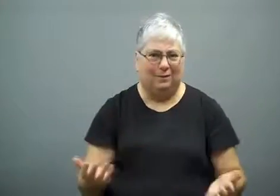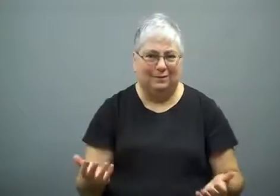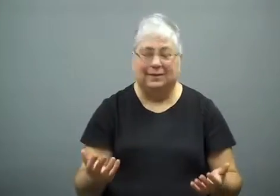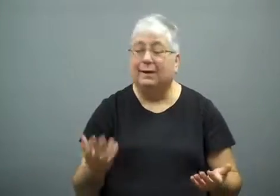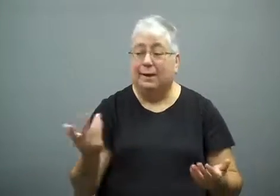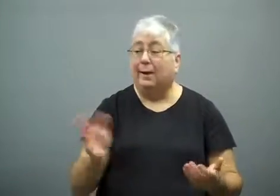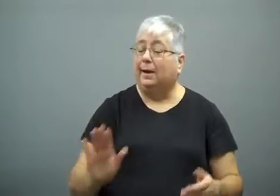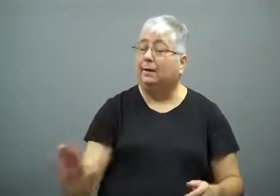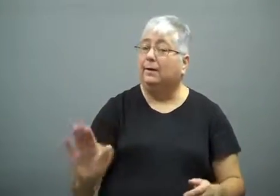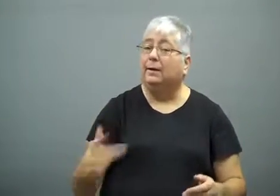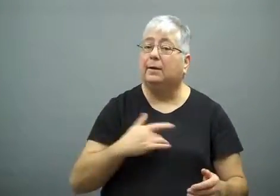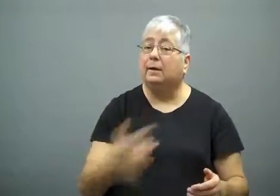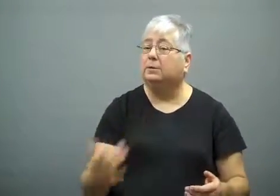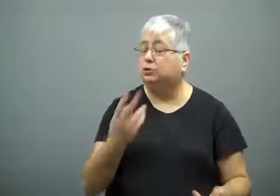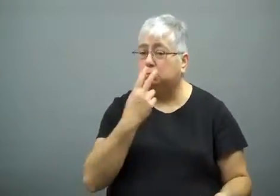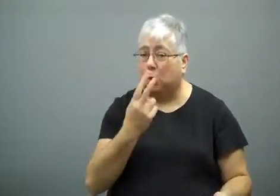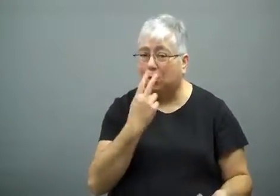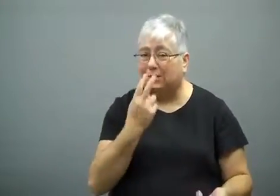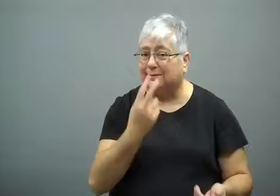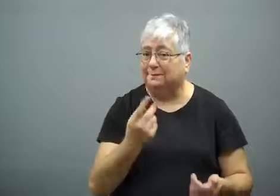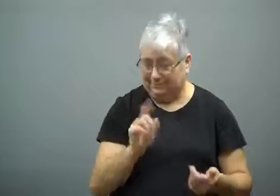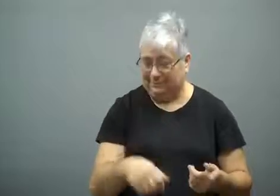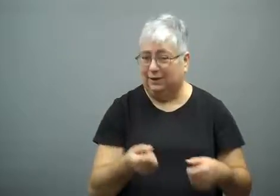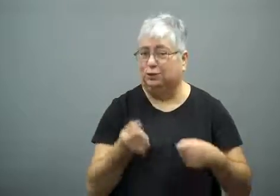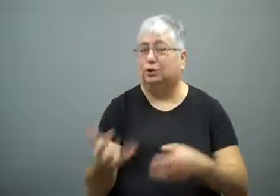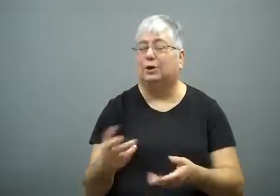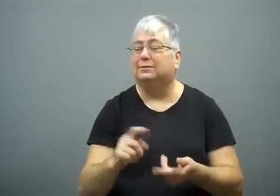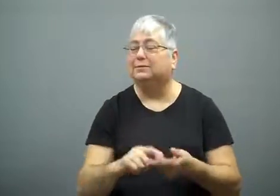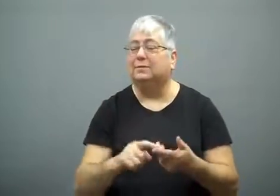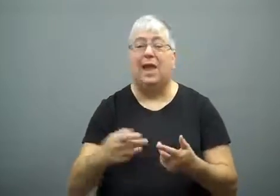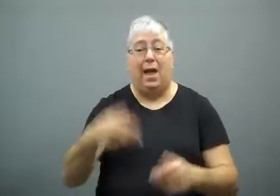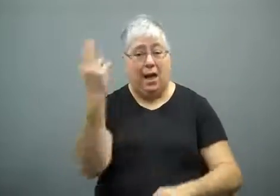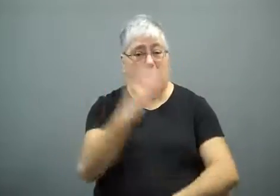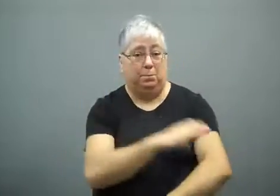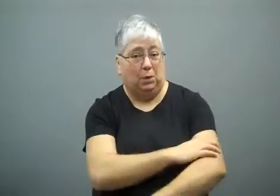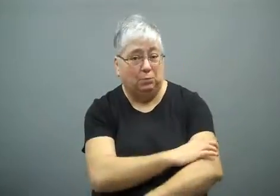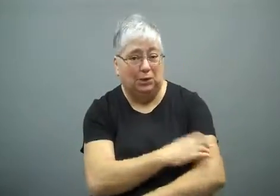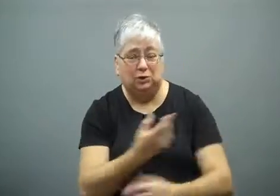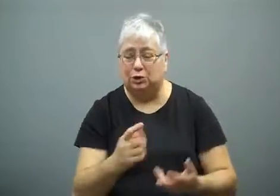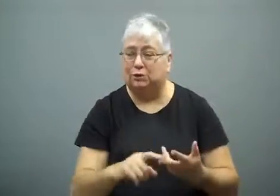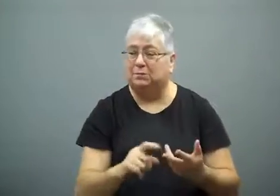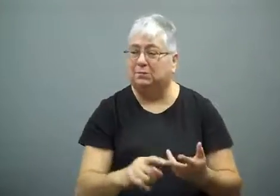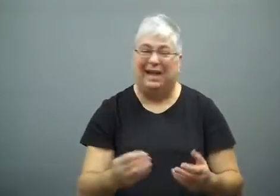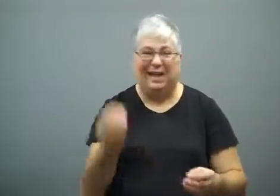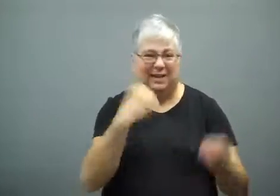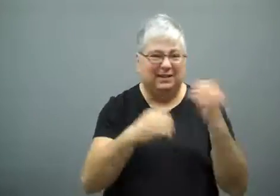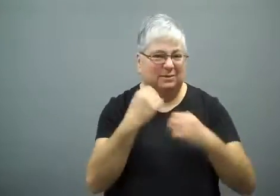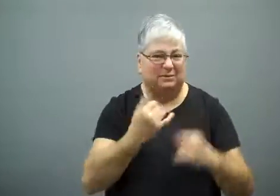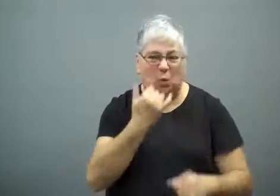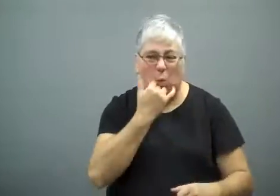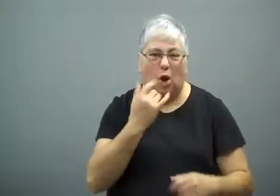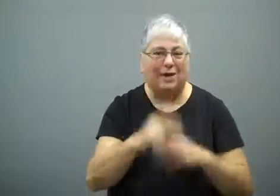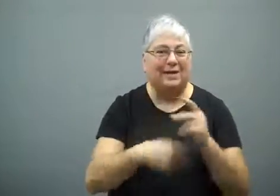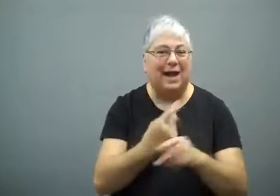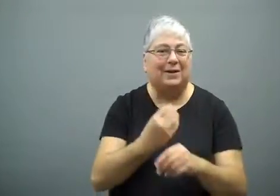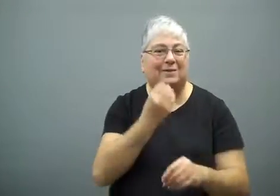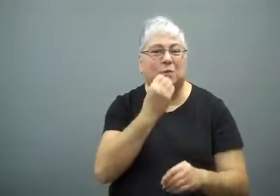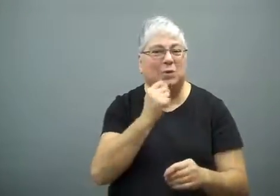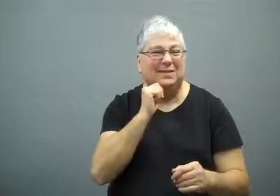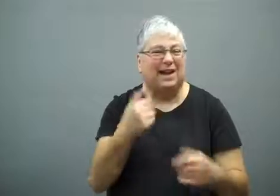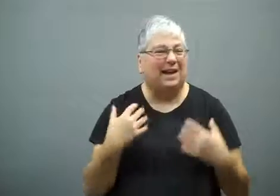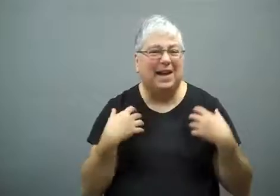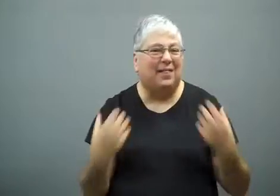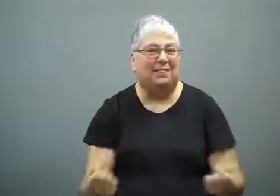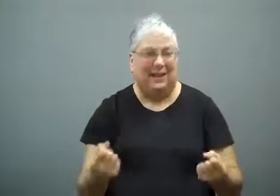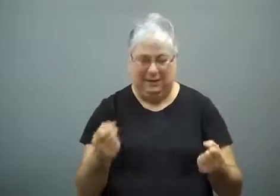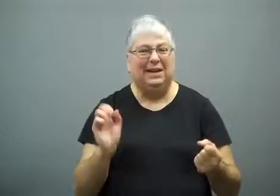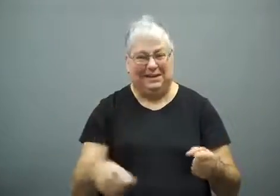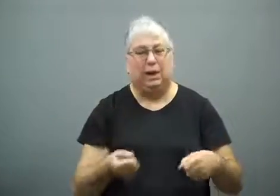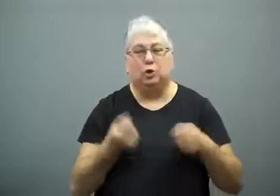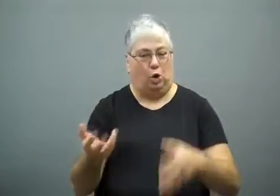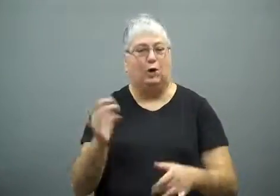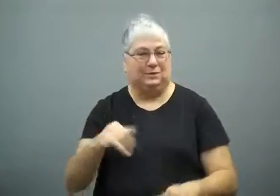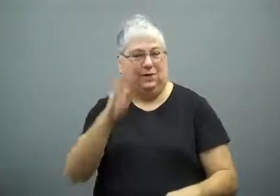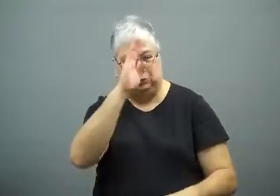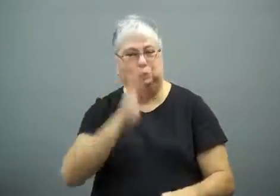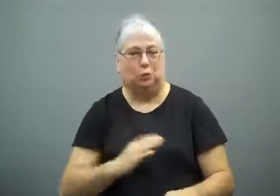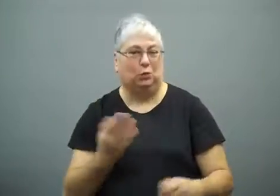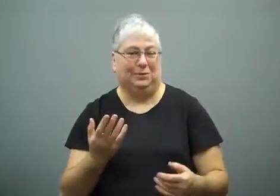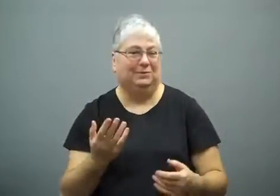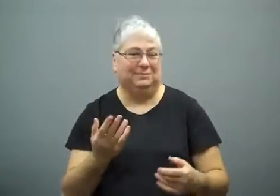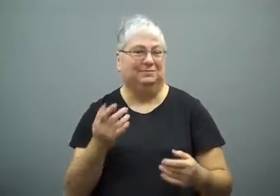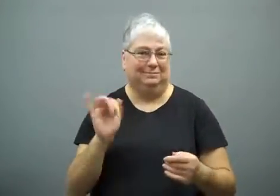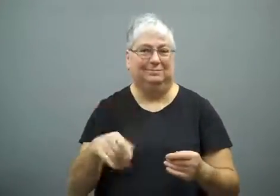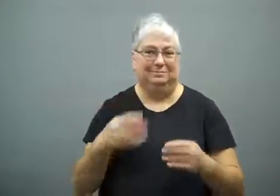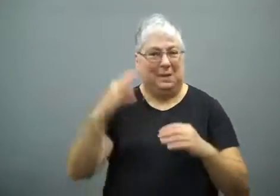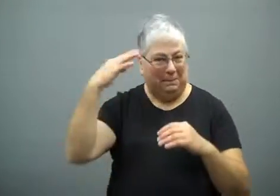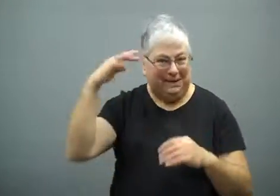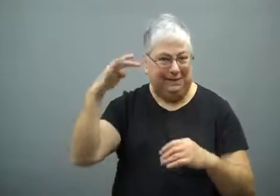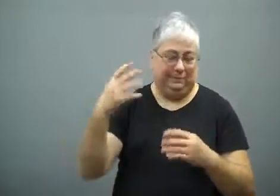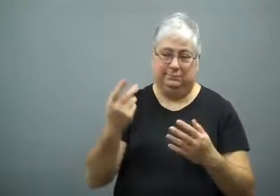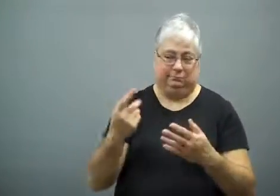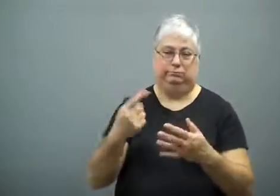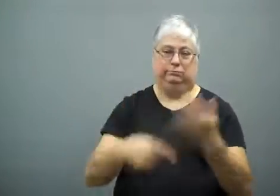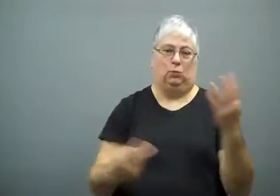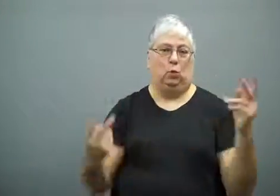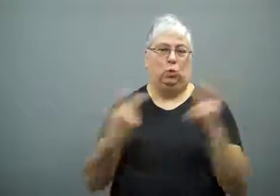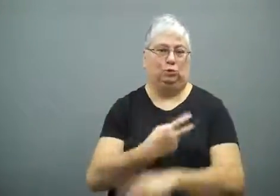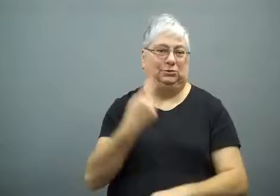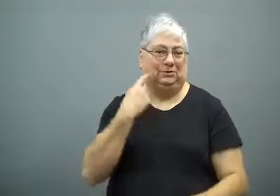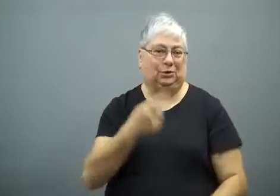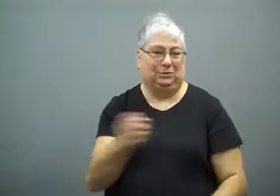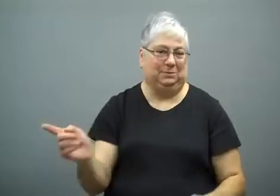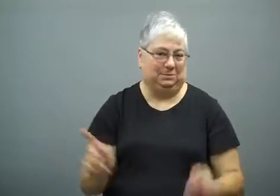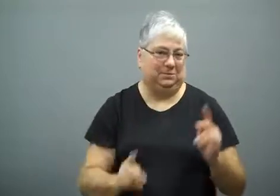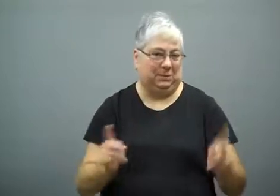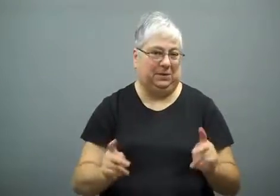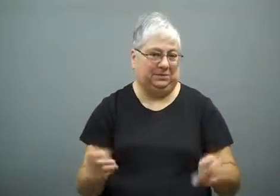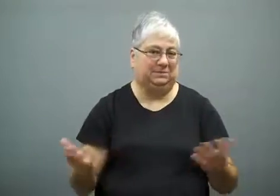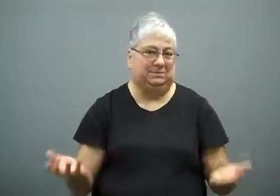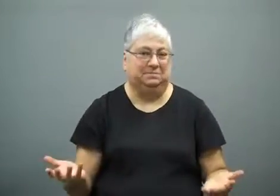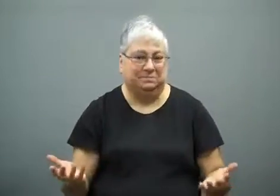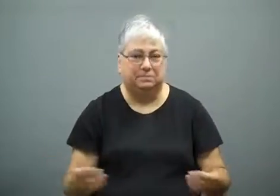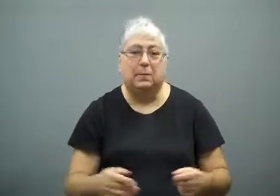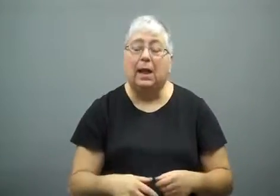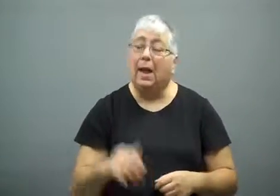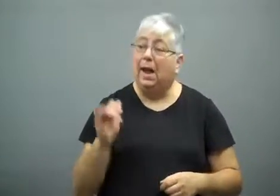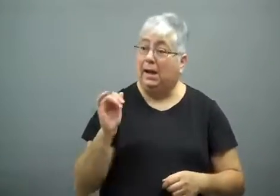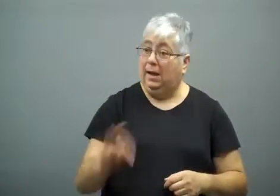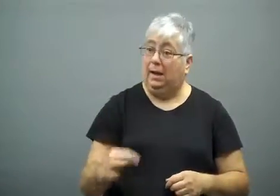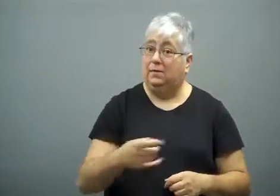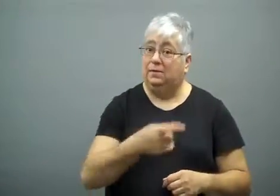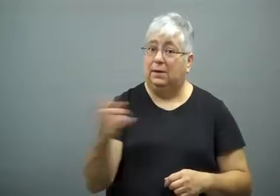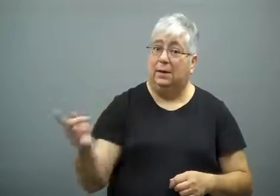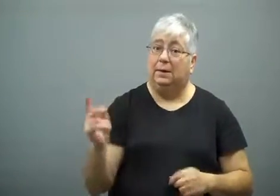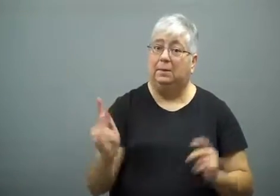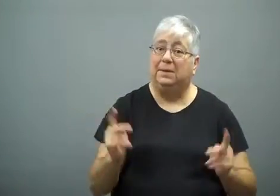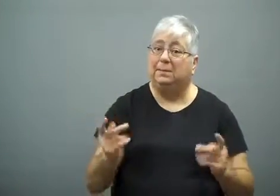Smoking, high blood pressure, and a poor diet all contribute to stroke.